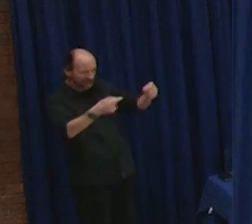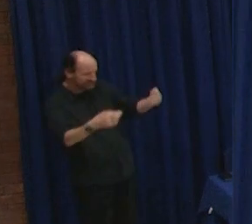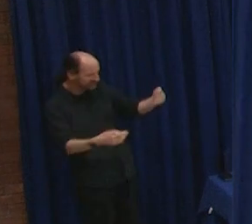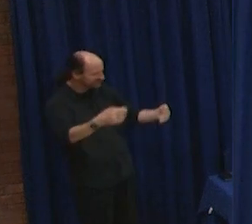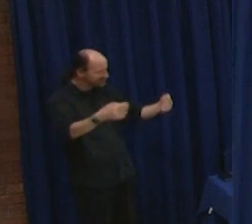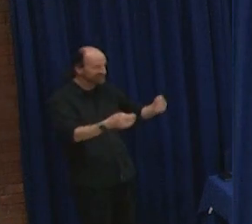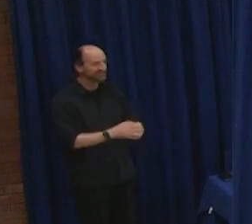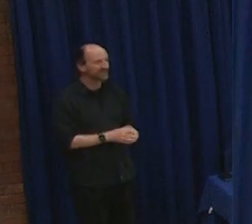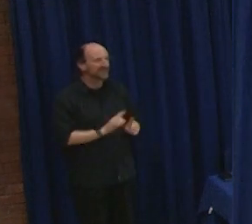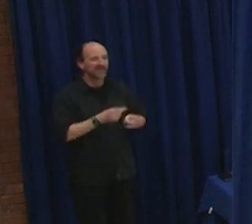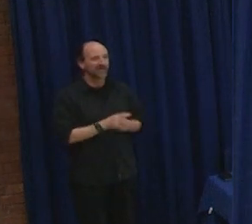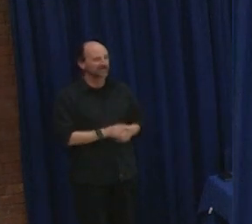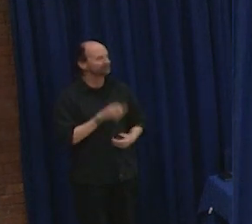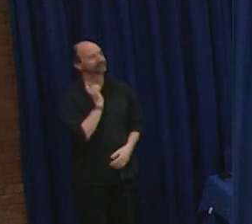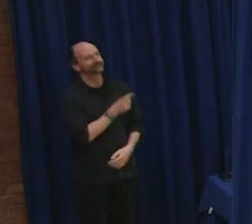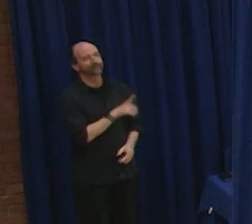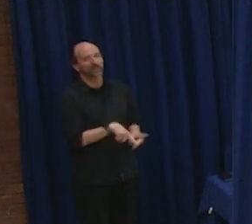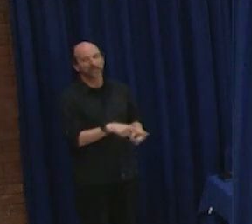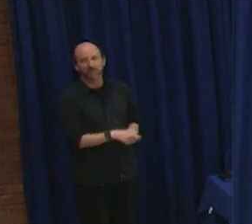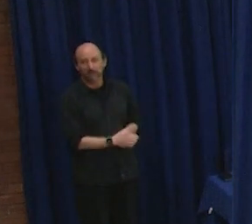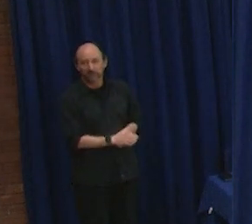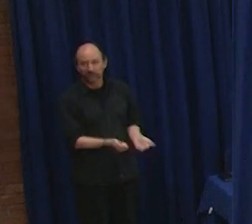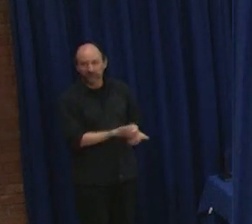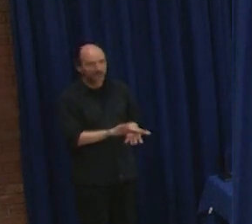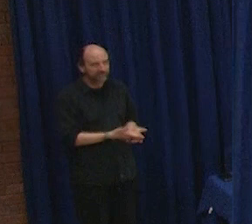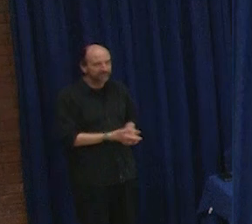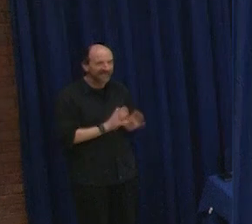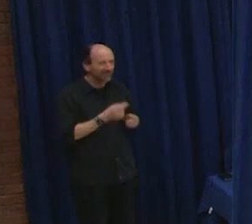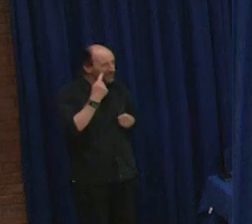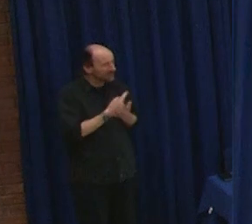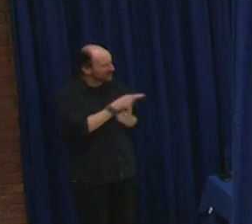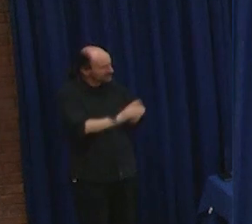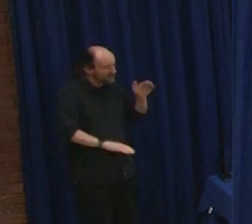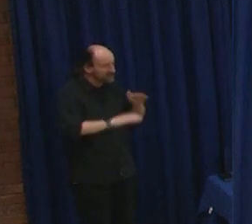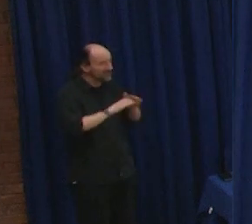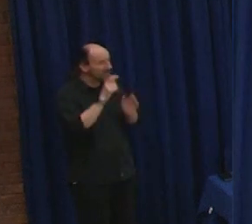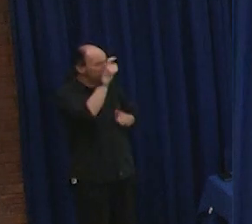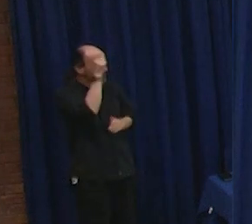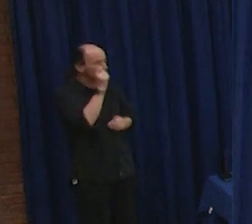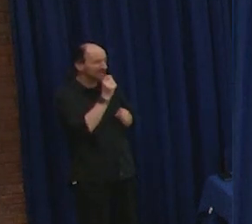with ADHD without considering other parts of the neurocognitive profile. Now the brilliant thing